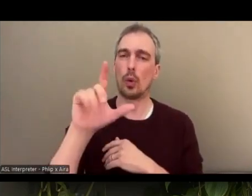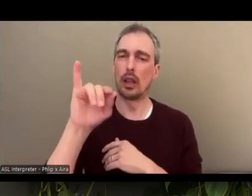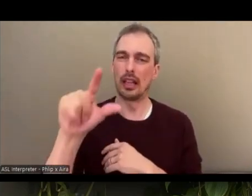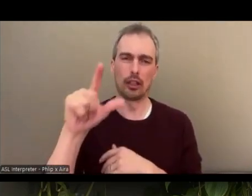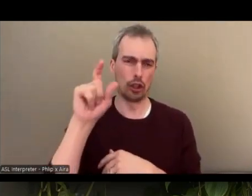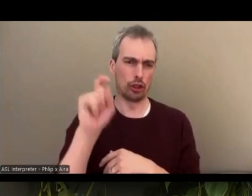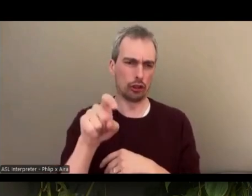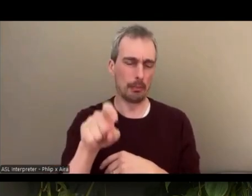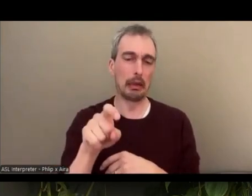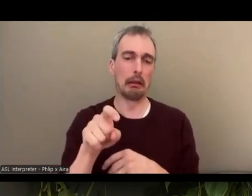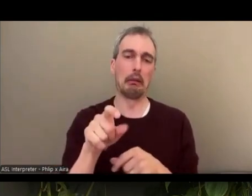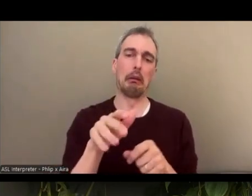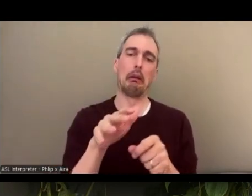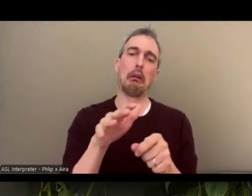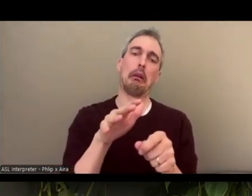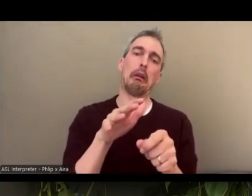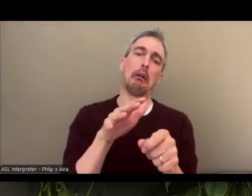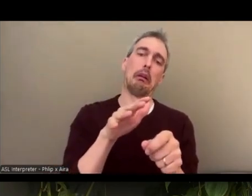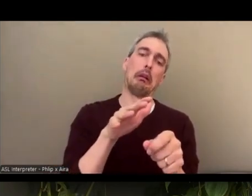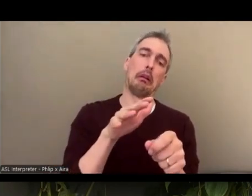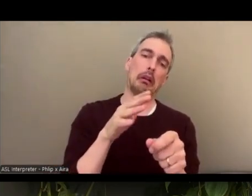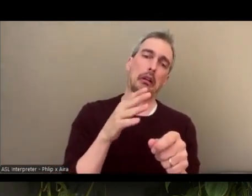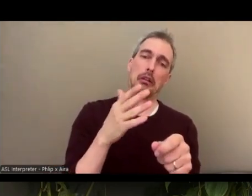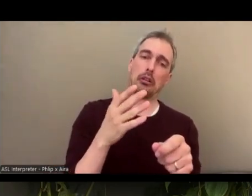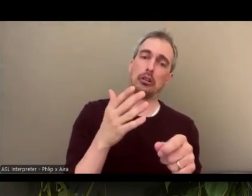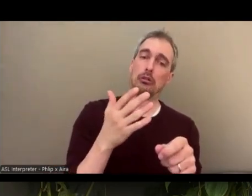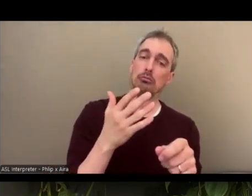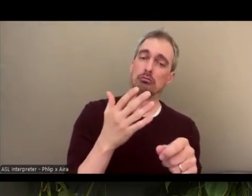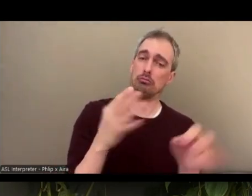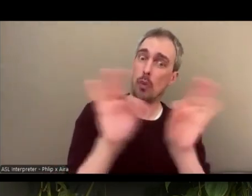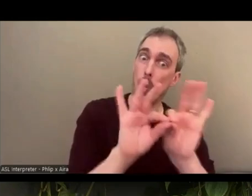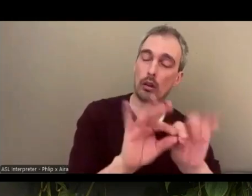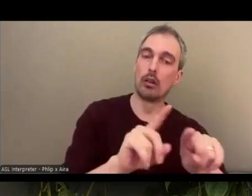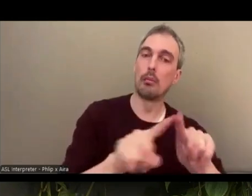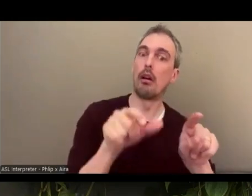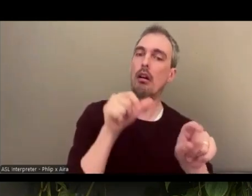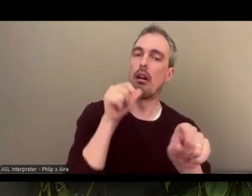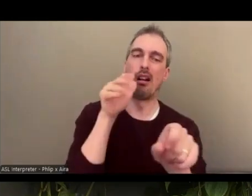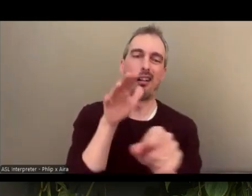Because while automated testing can help us find certain classes of bugs